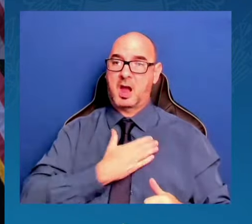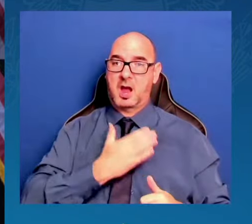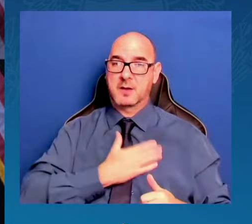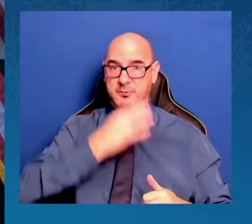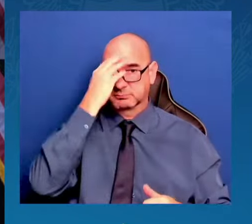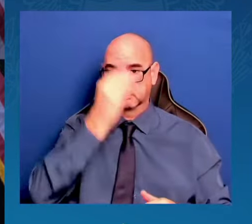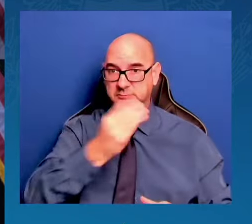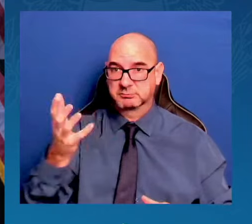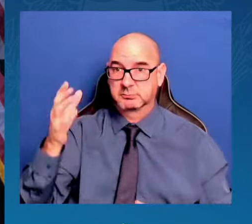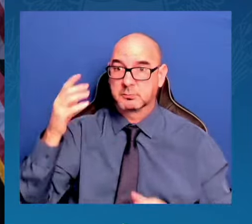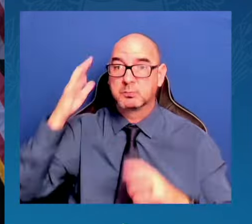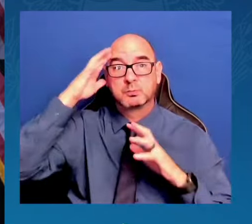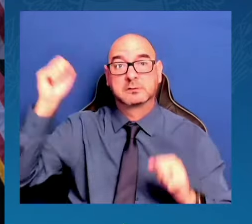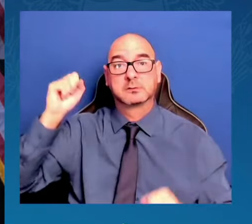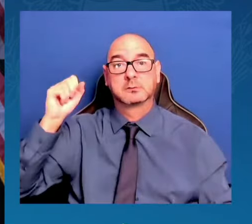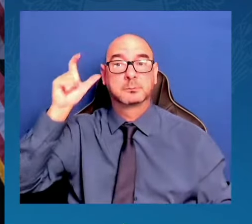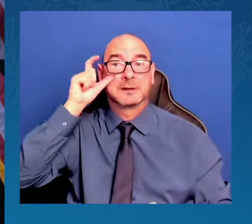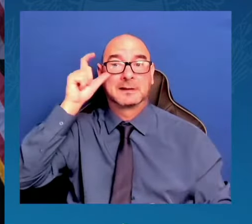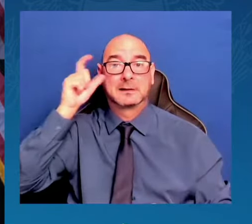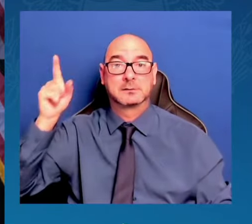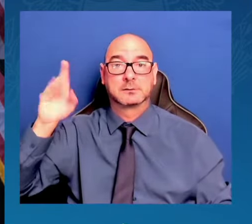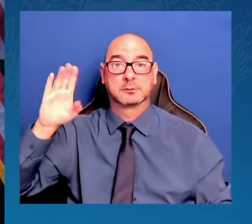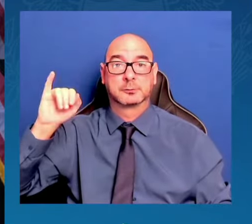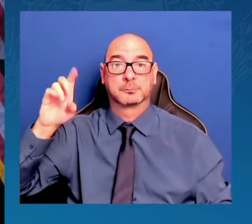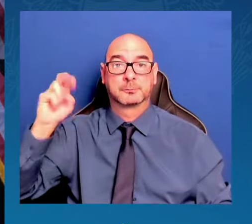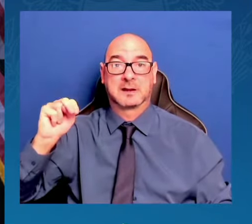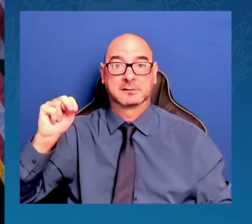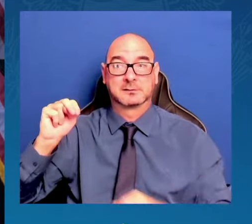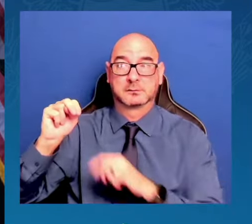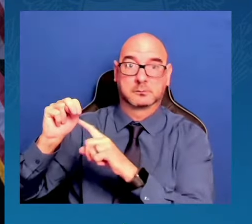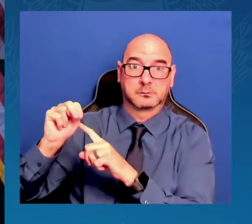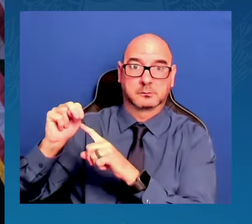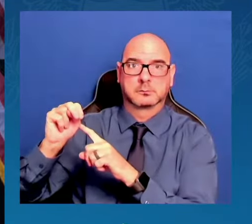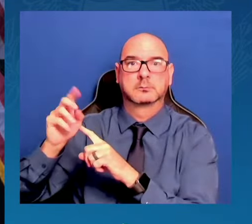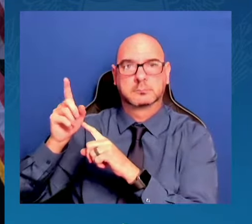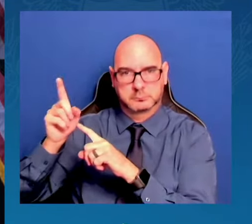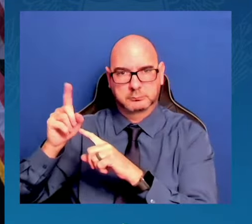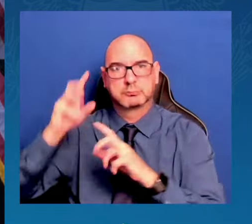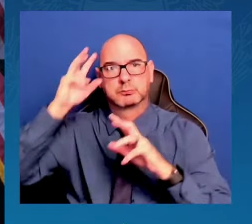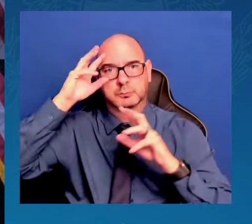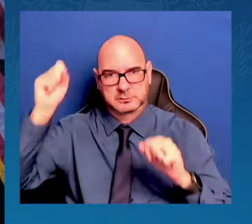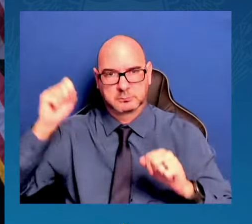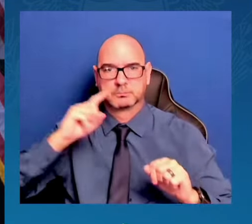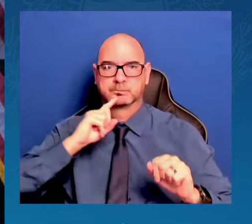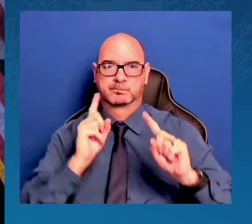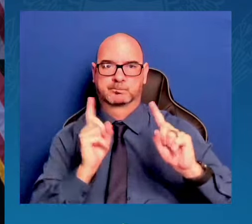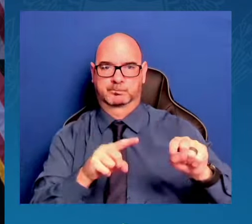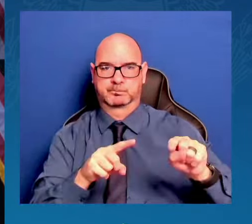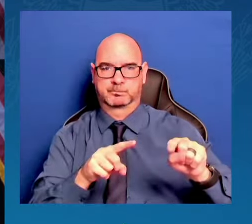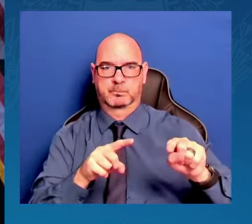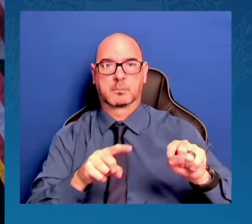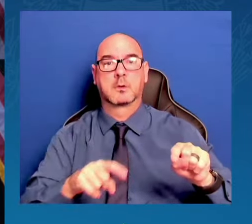has issued a presidential memorandum on this issue. Members of our Cabinet and our administration